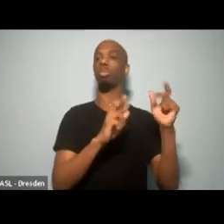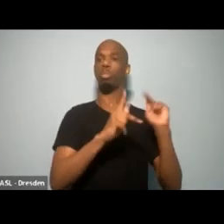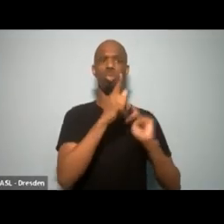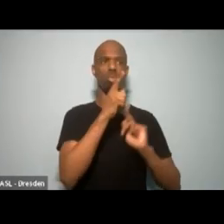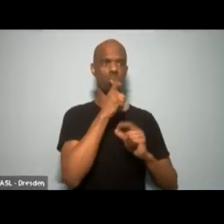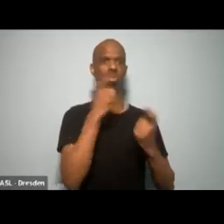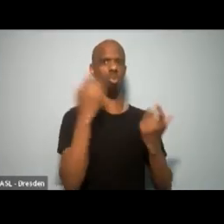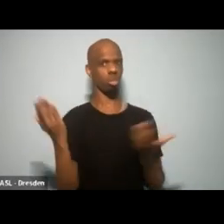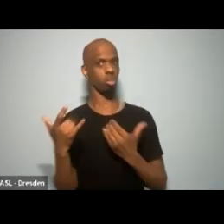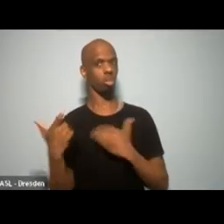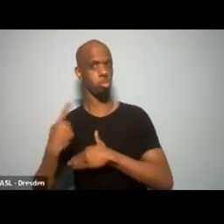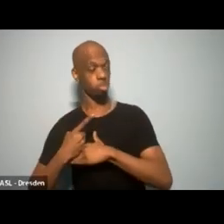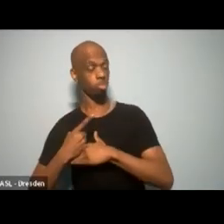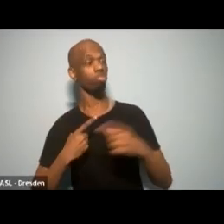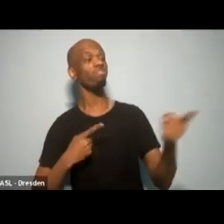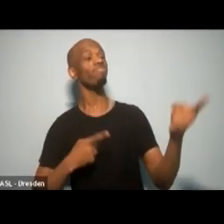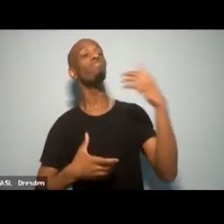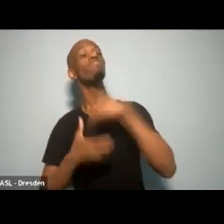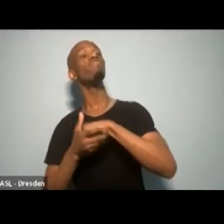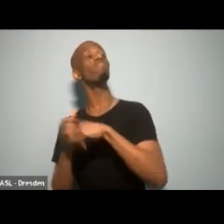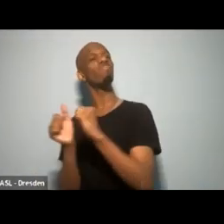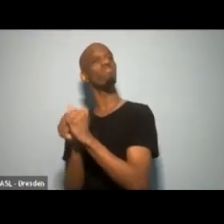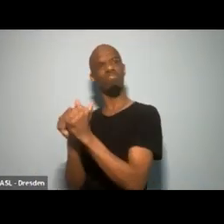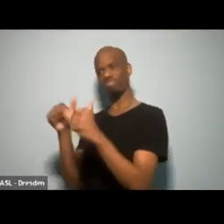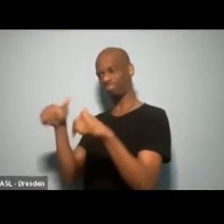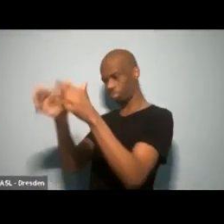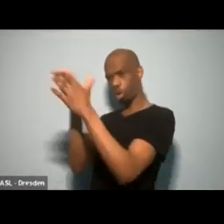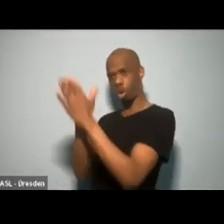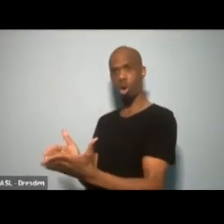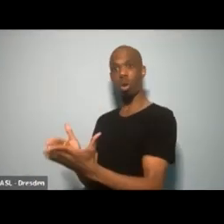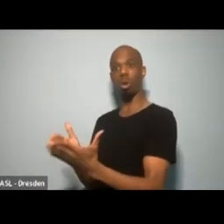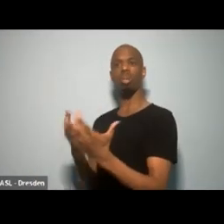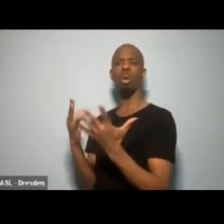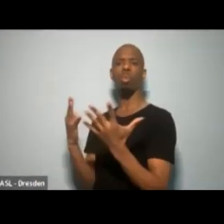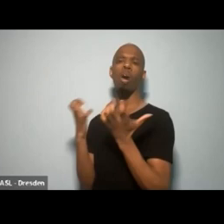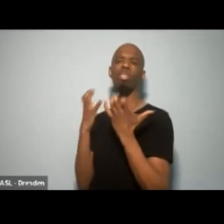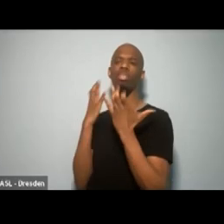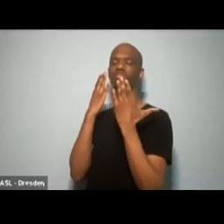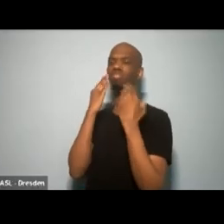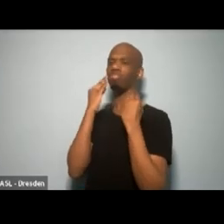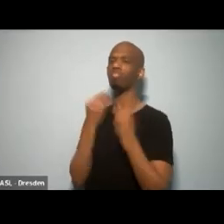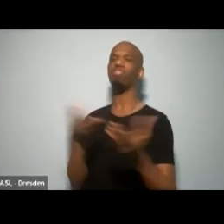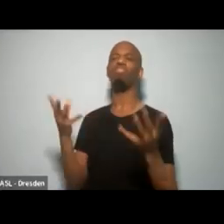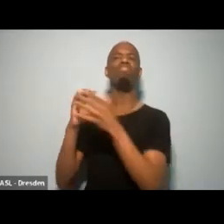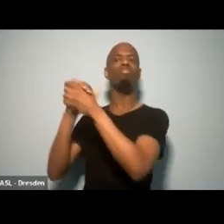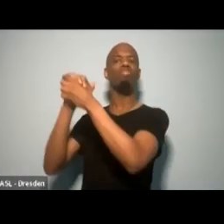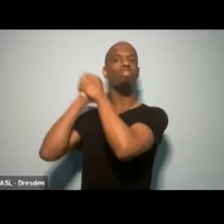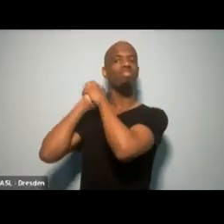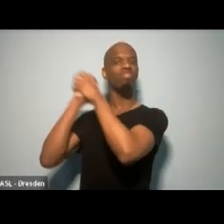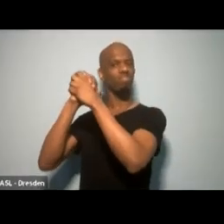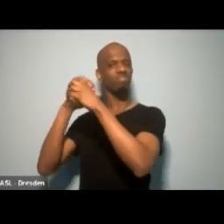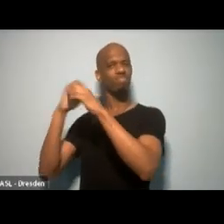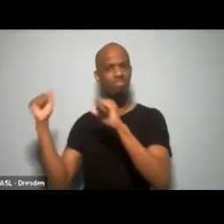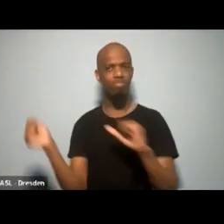I want to extend my sincere congratulations to all of you. As a professor myself,